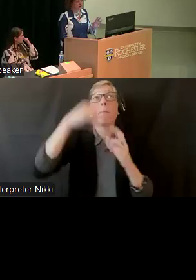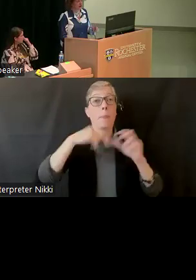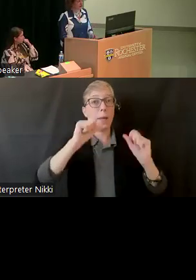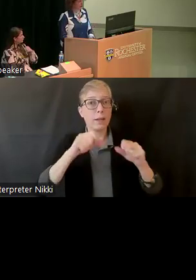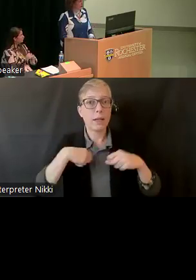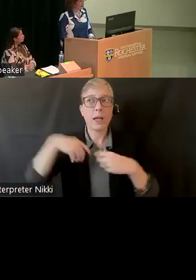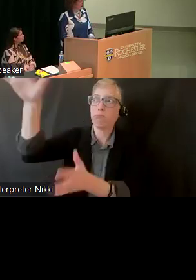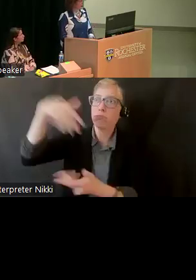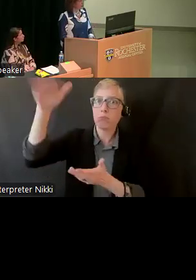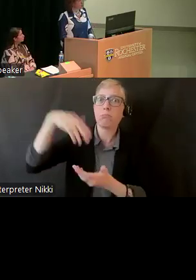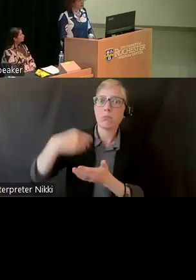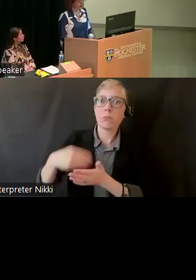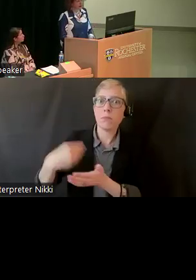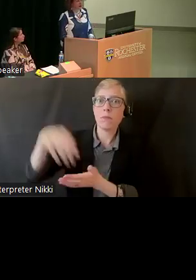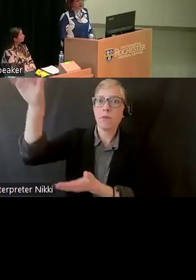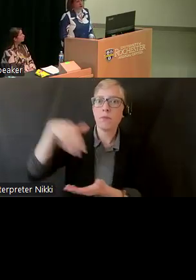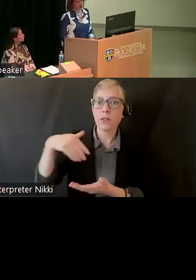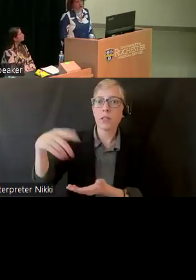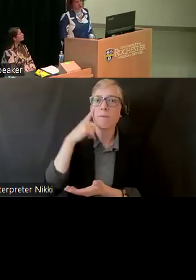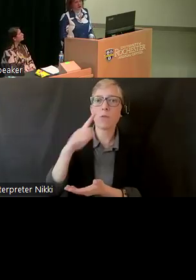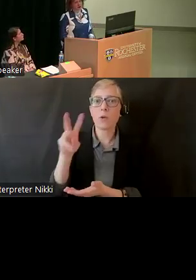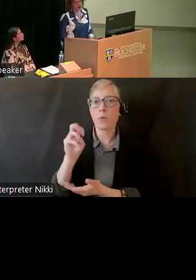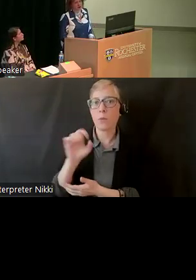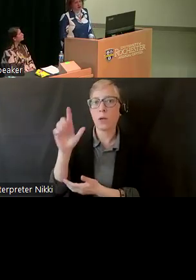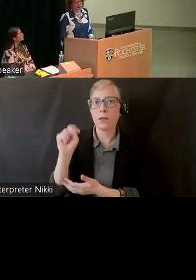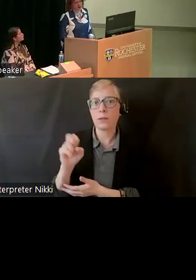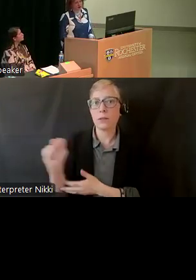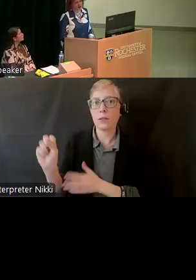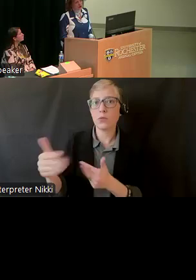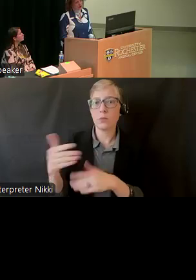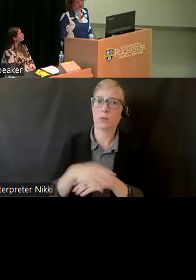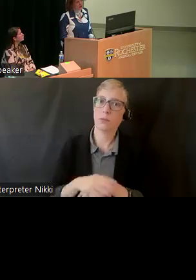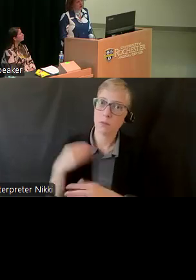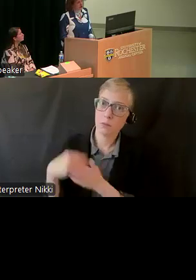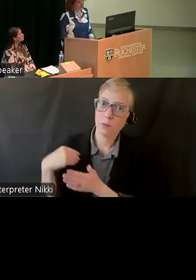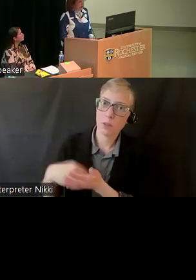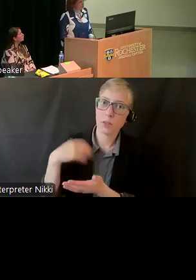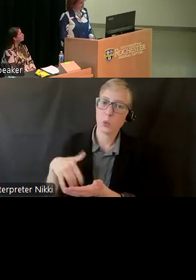is is a word right now right because we're all experiencing those financial challenges as well